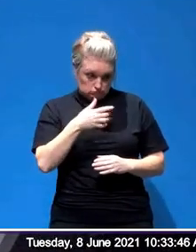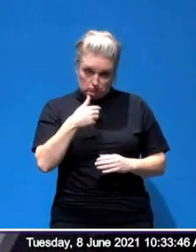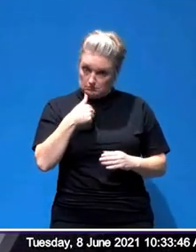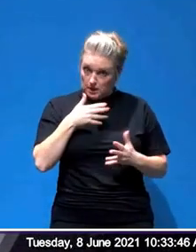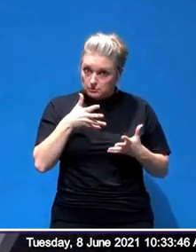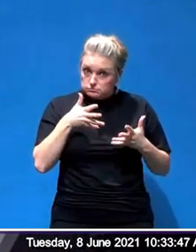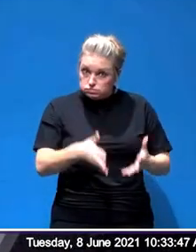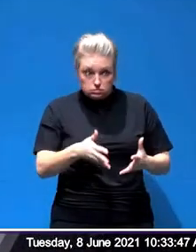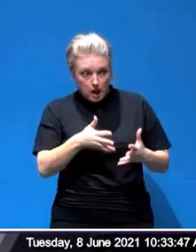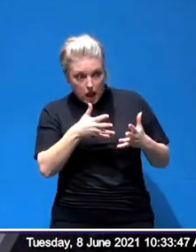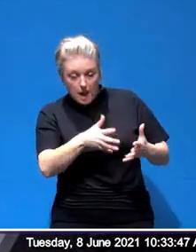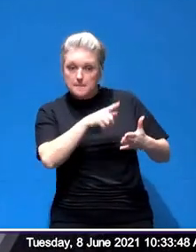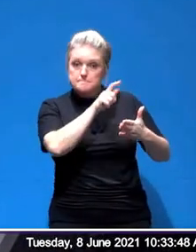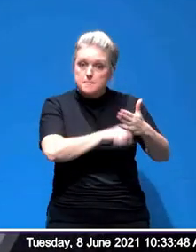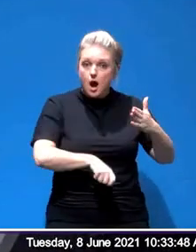that Daniel had accumulated.